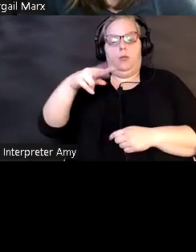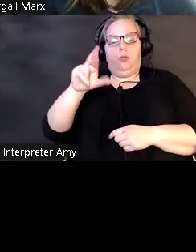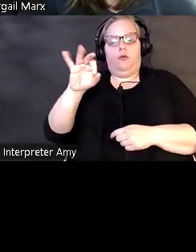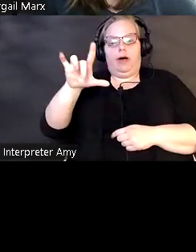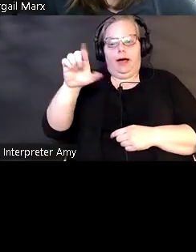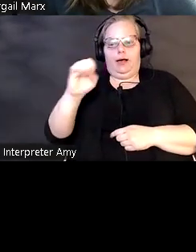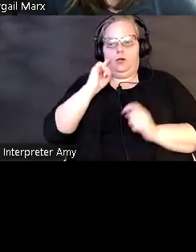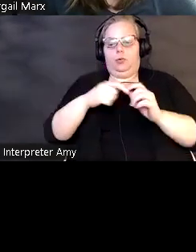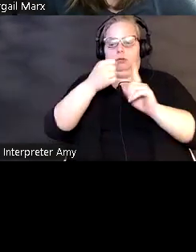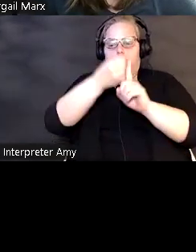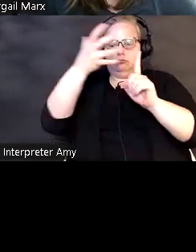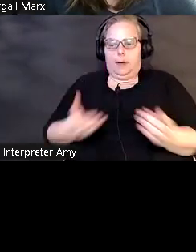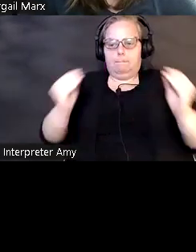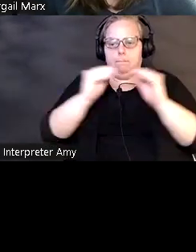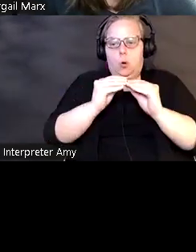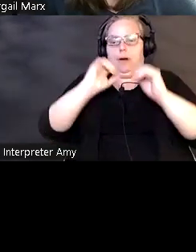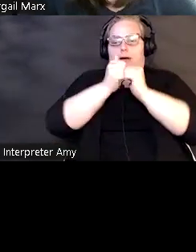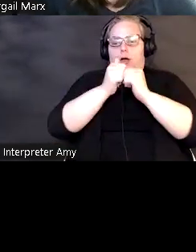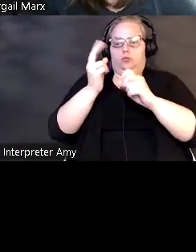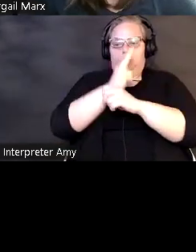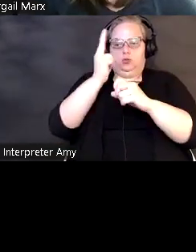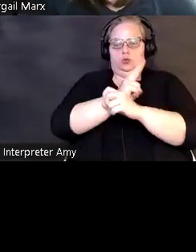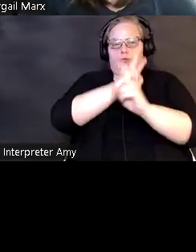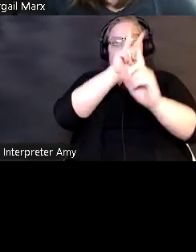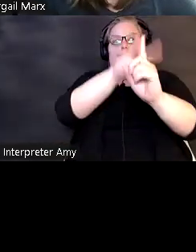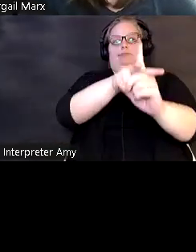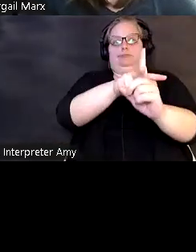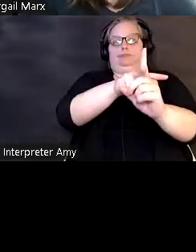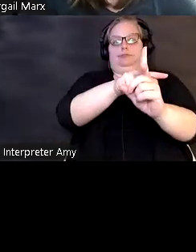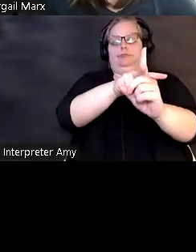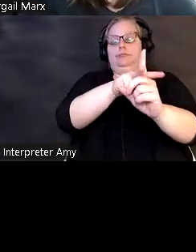bit about the application of some of that, and so hopefully we have a little bit of time after